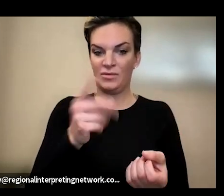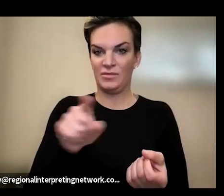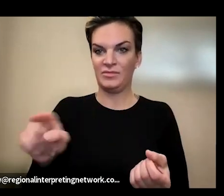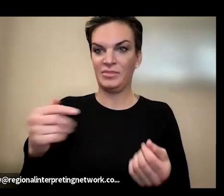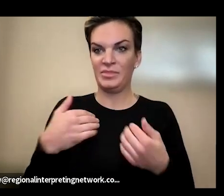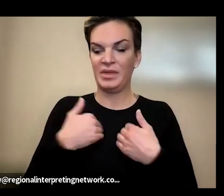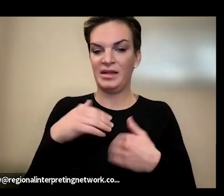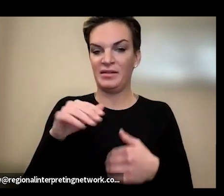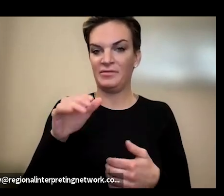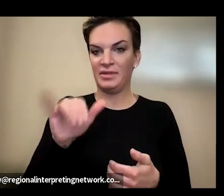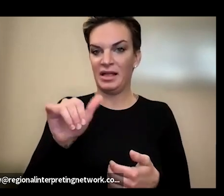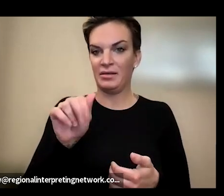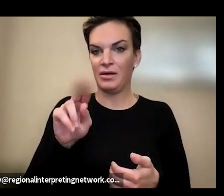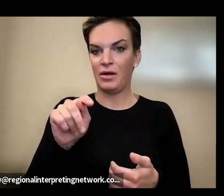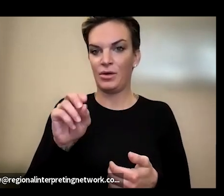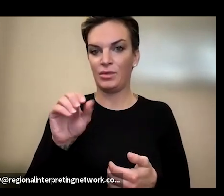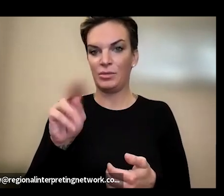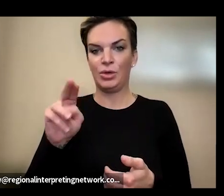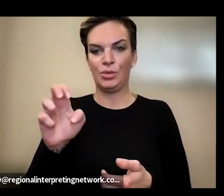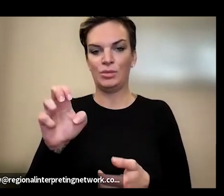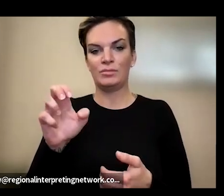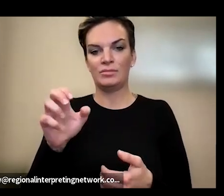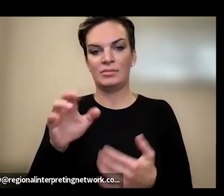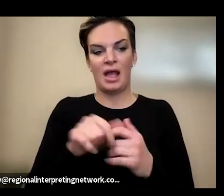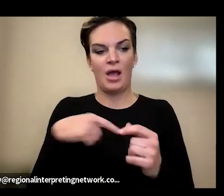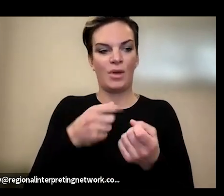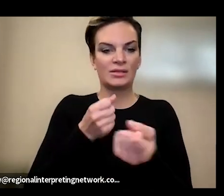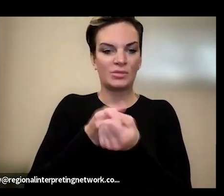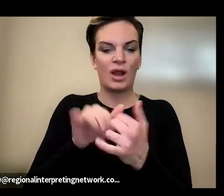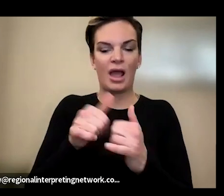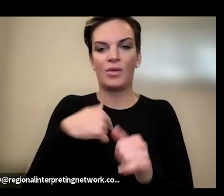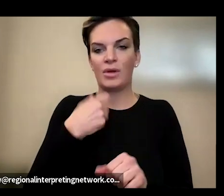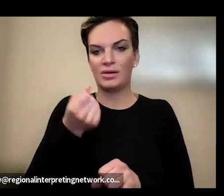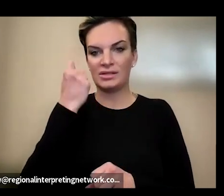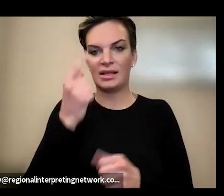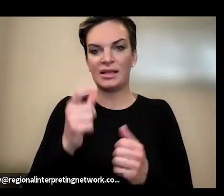asking about, like, how do I support people? How do I understand? A lot of it is just understanding